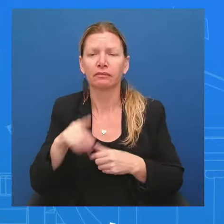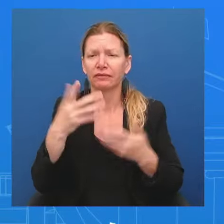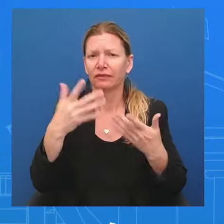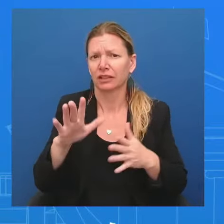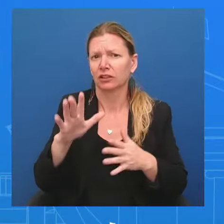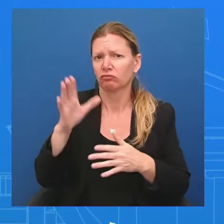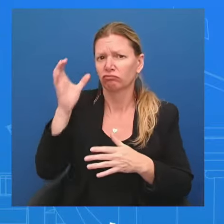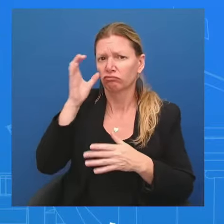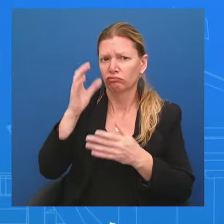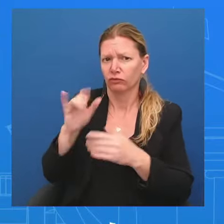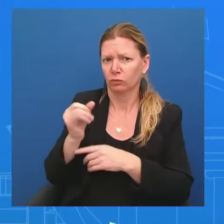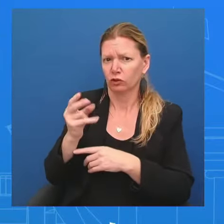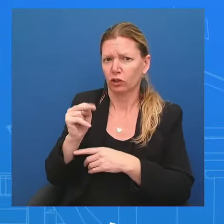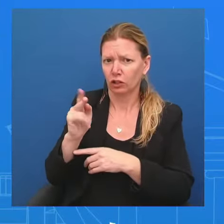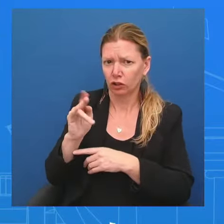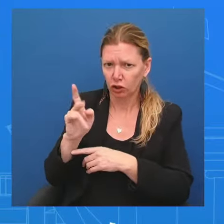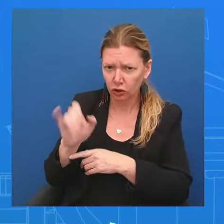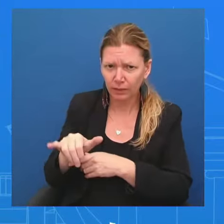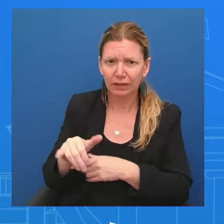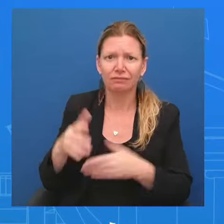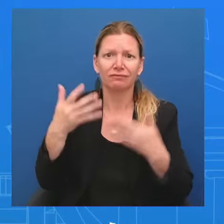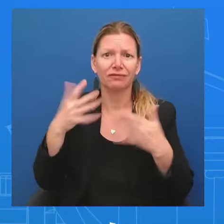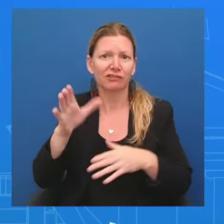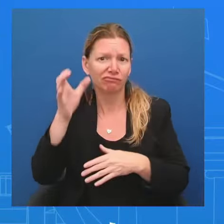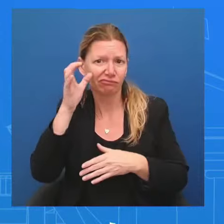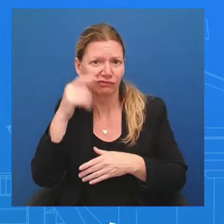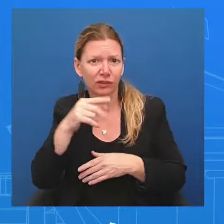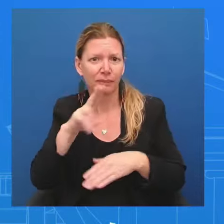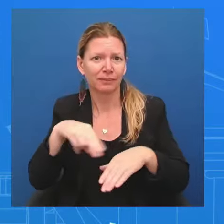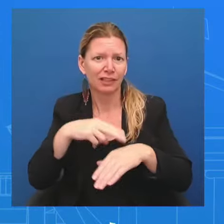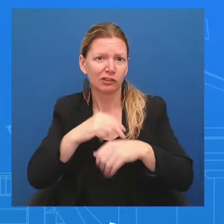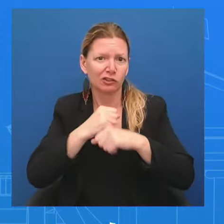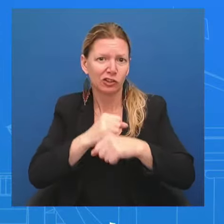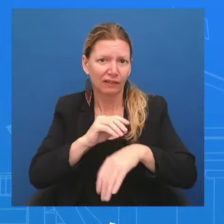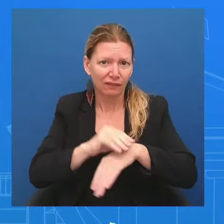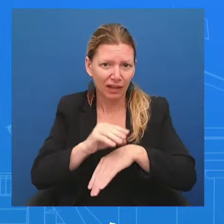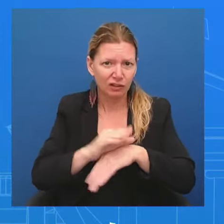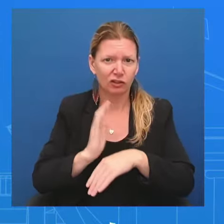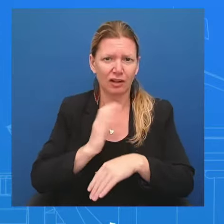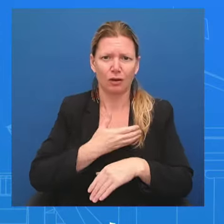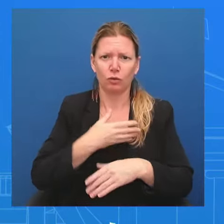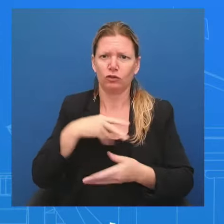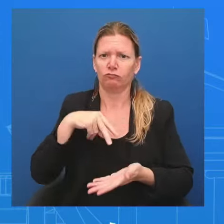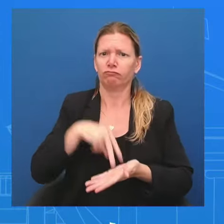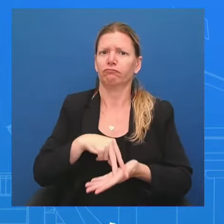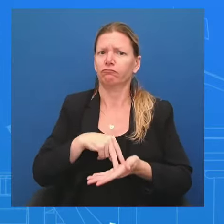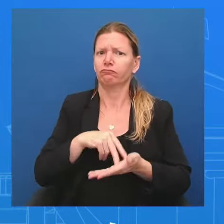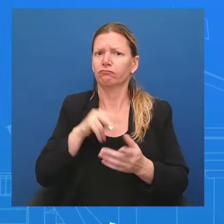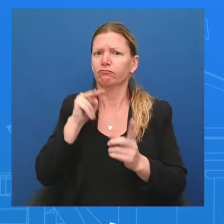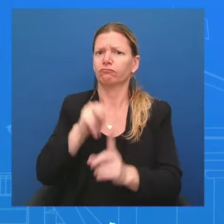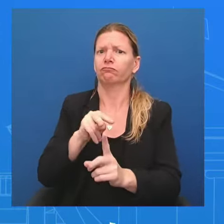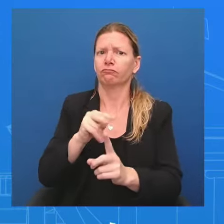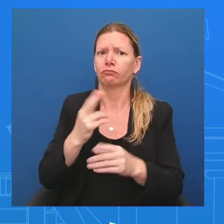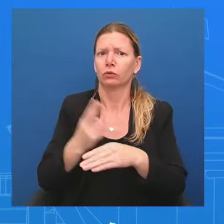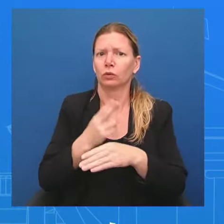on using that military assistance inside of… That's something we want to see